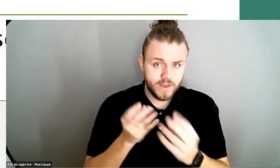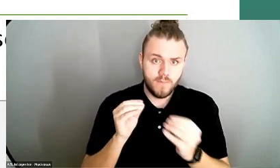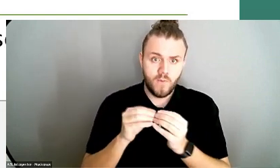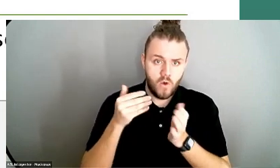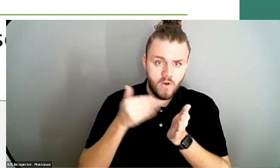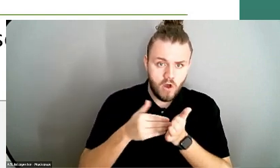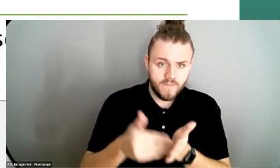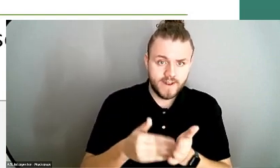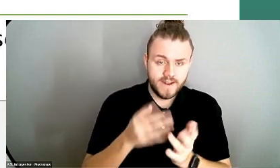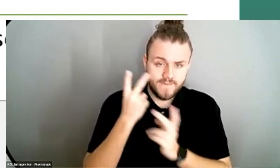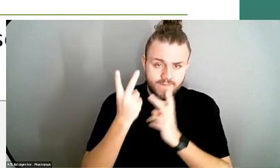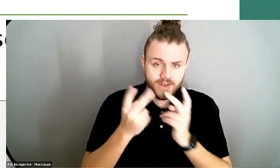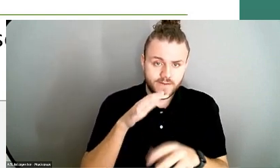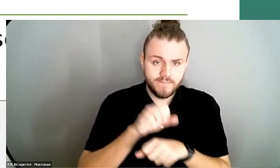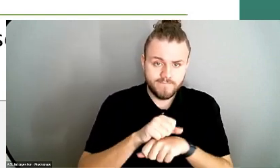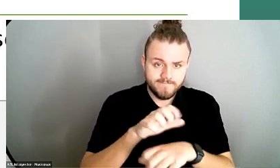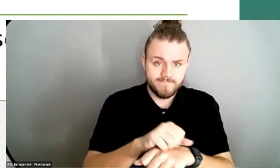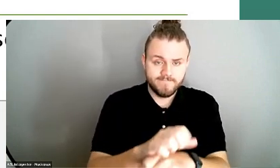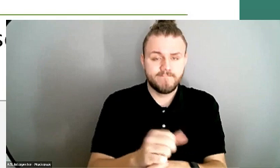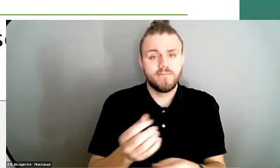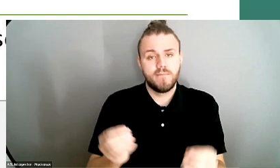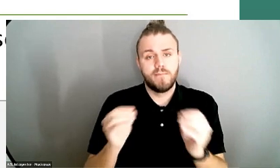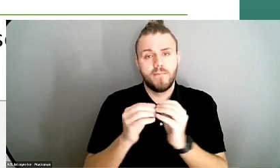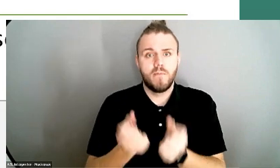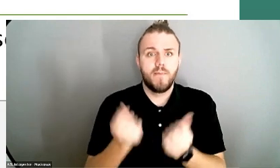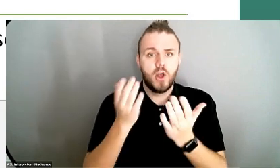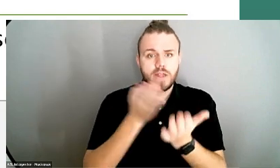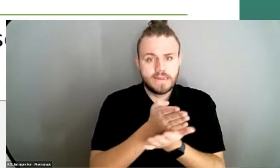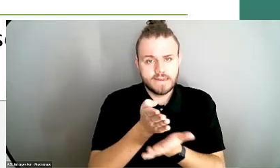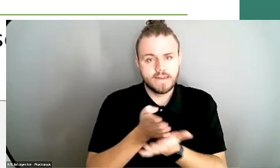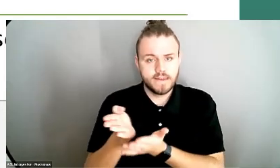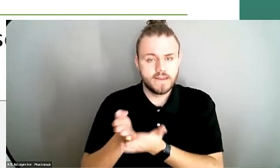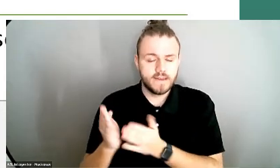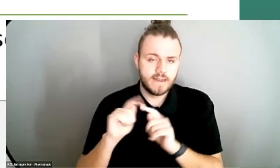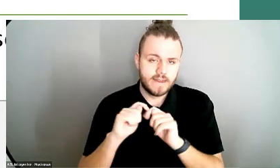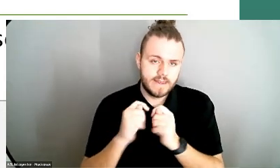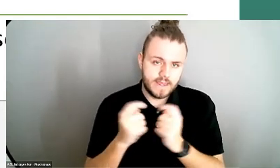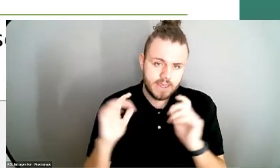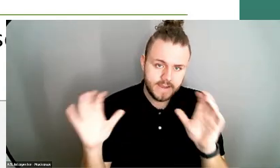and a larger multi-disciplinary team. And you have to be prepared